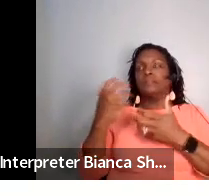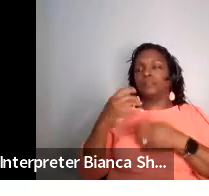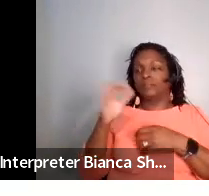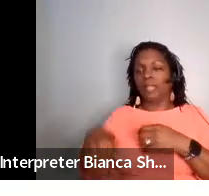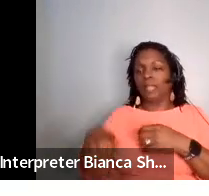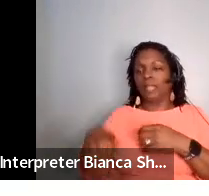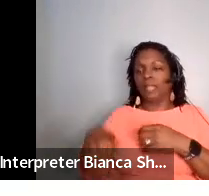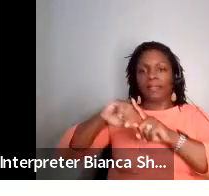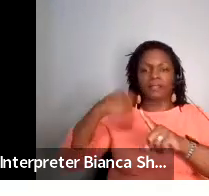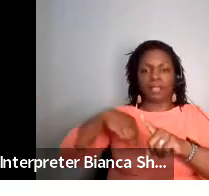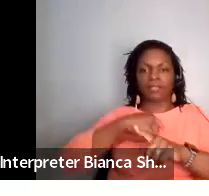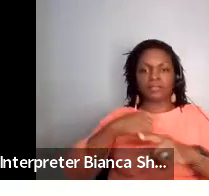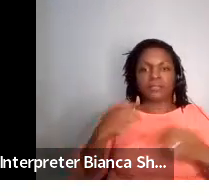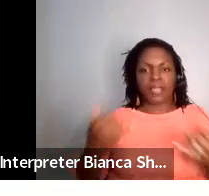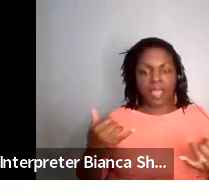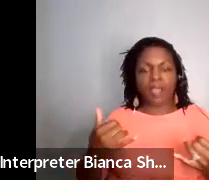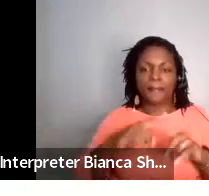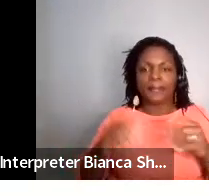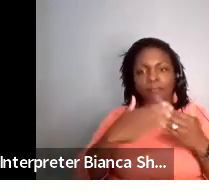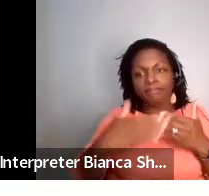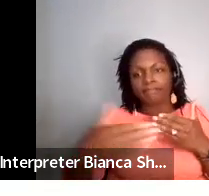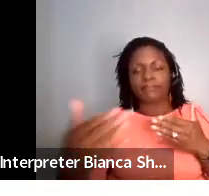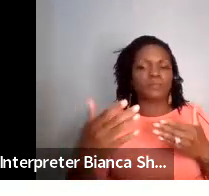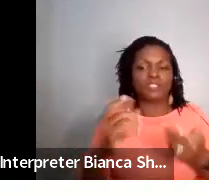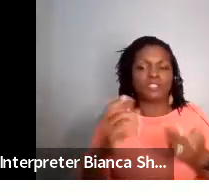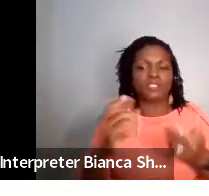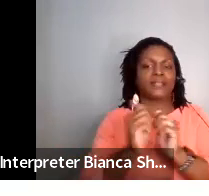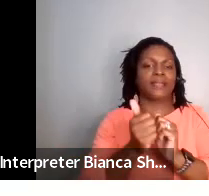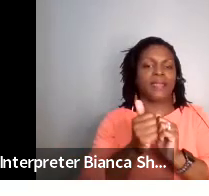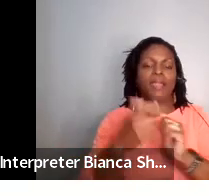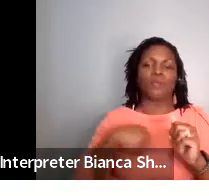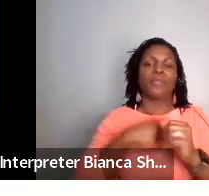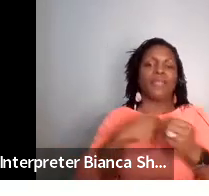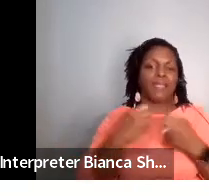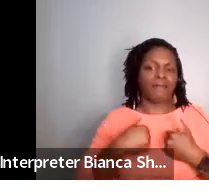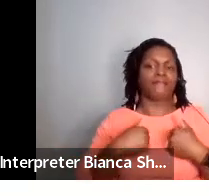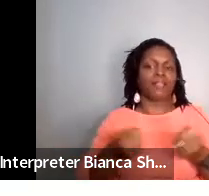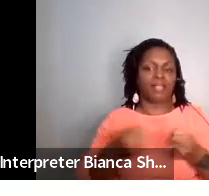There have been lots of lessons learned and we have a lot of hope for the future and moving forward.